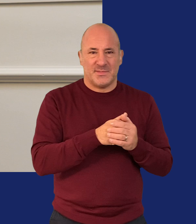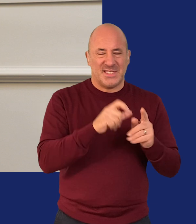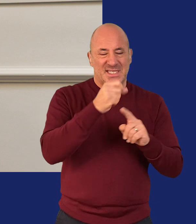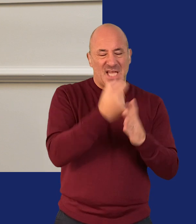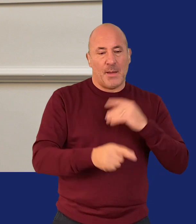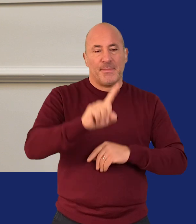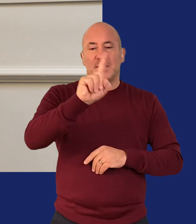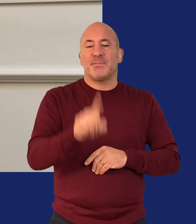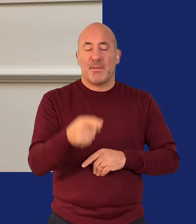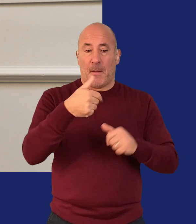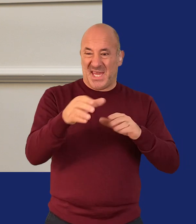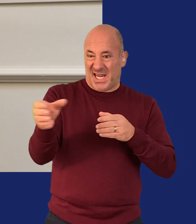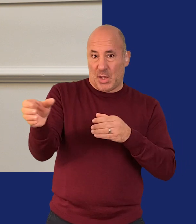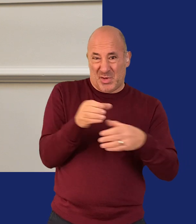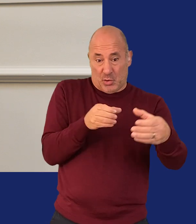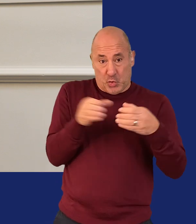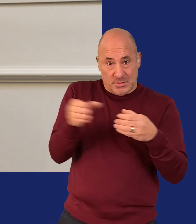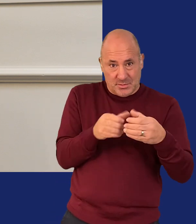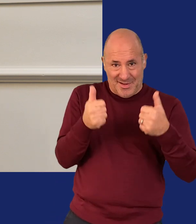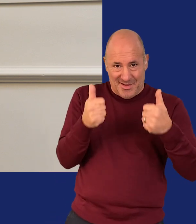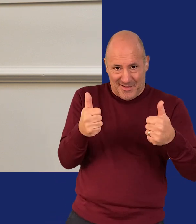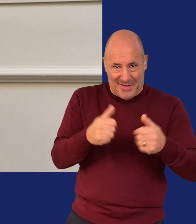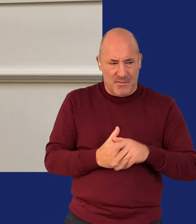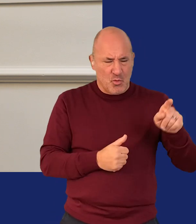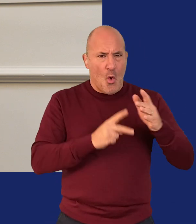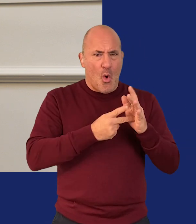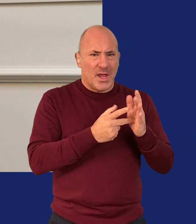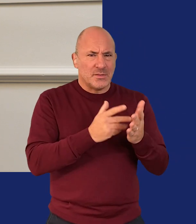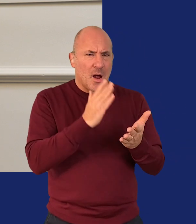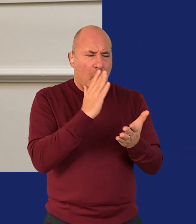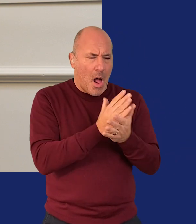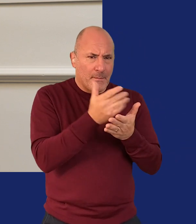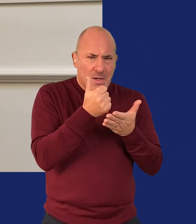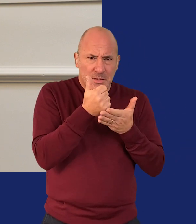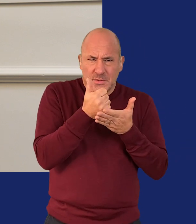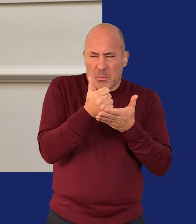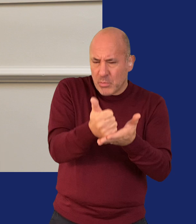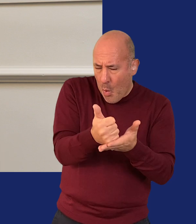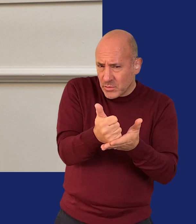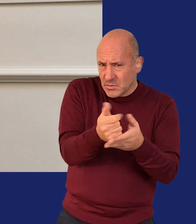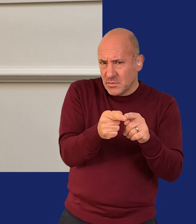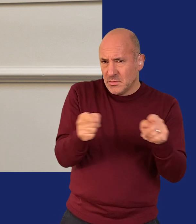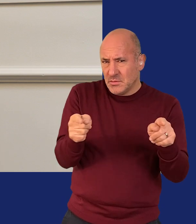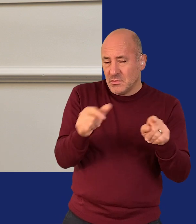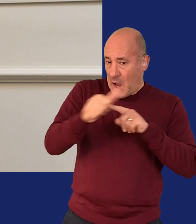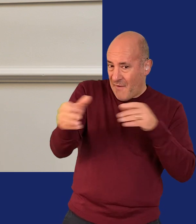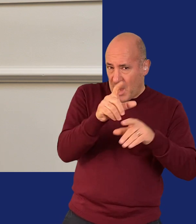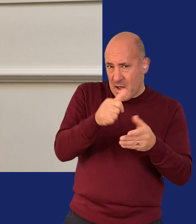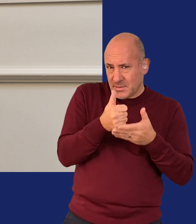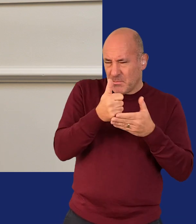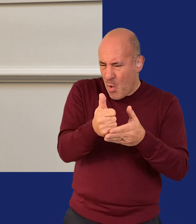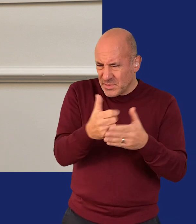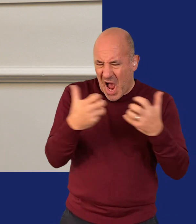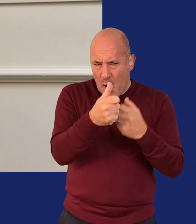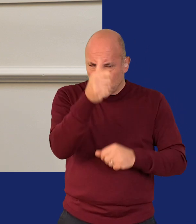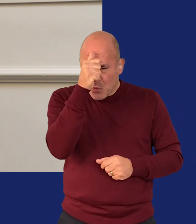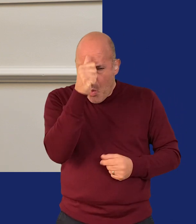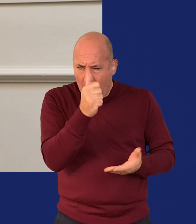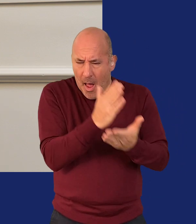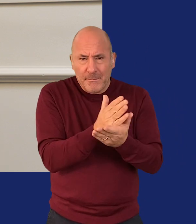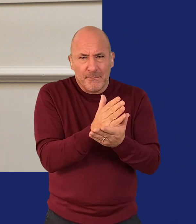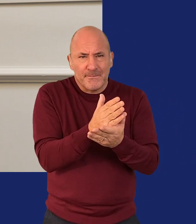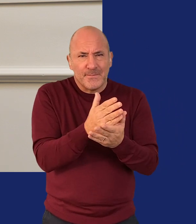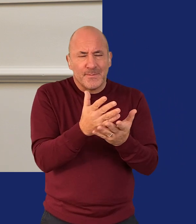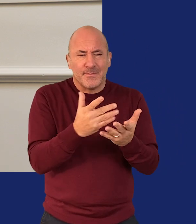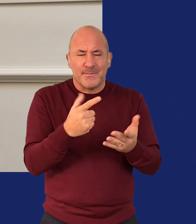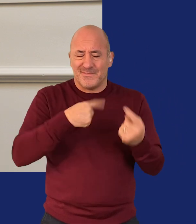know, how do you make sure that your organisation supports disabled